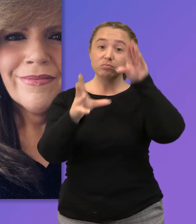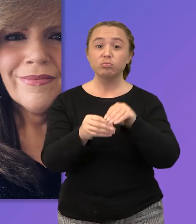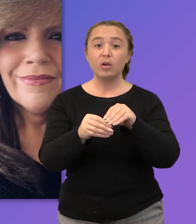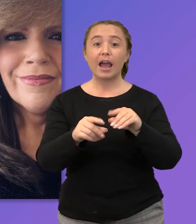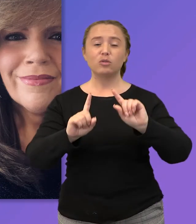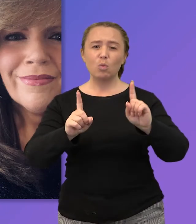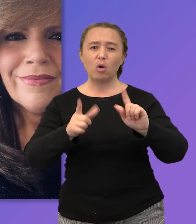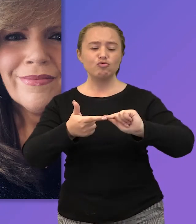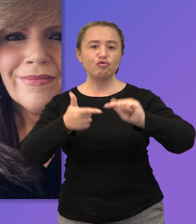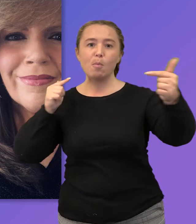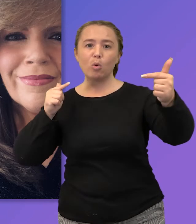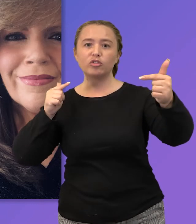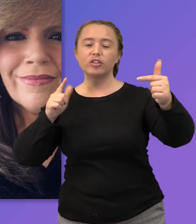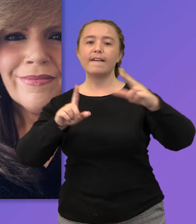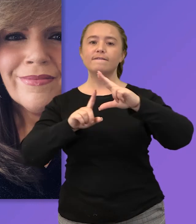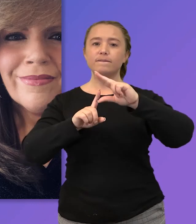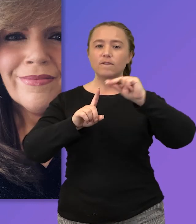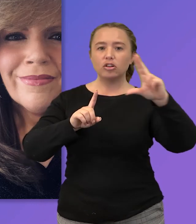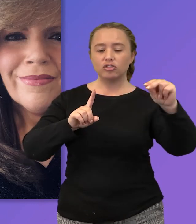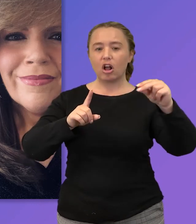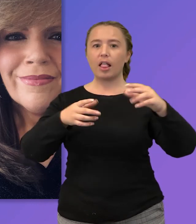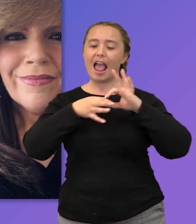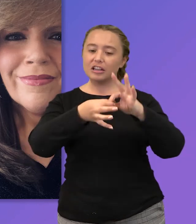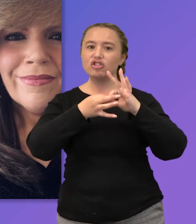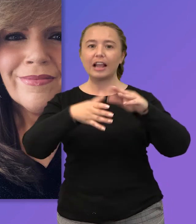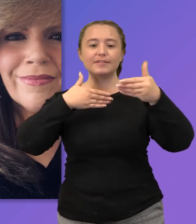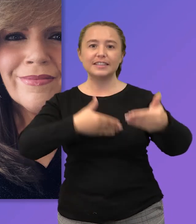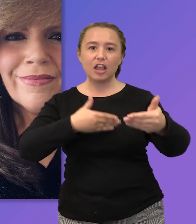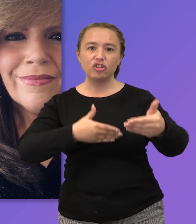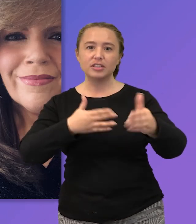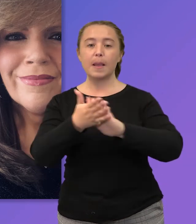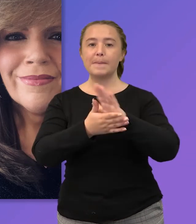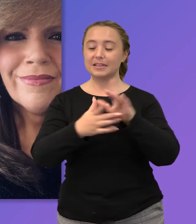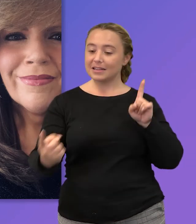of a combination of remote learning and virtual interactive sessions, giving me the opportunity